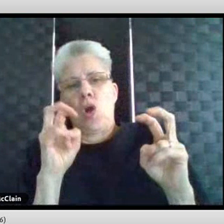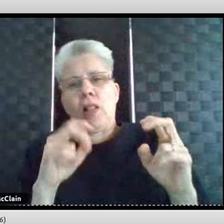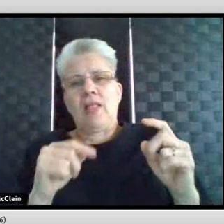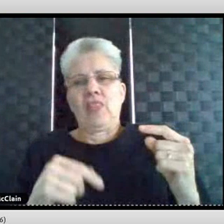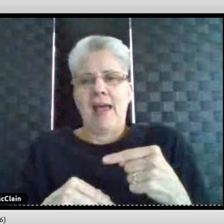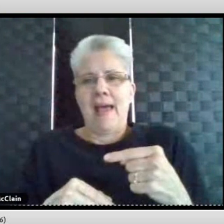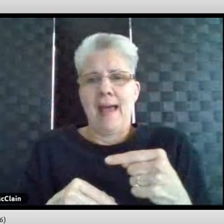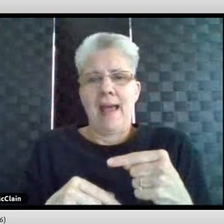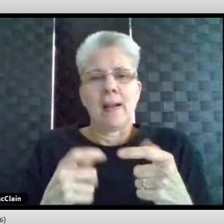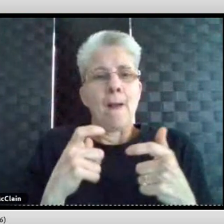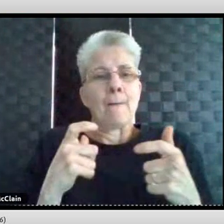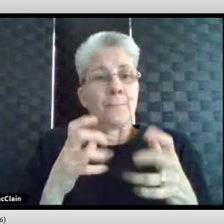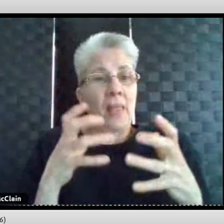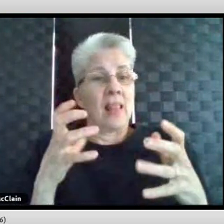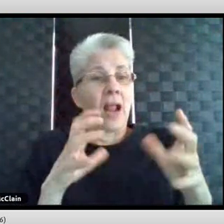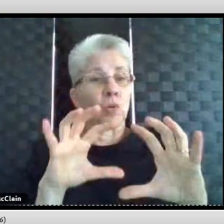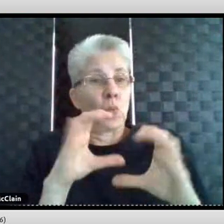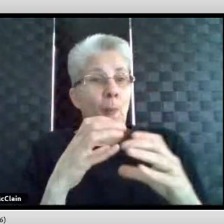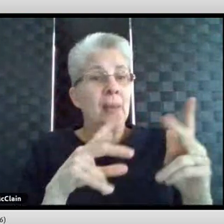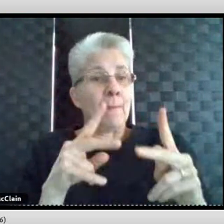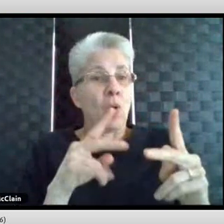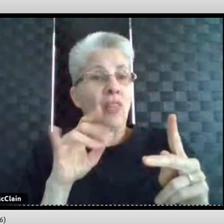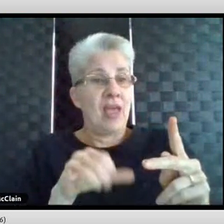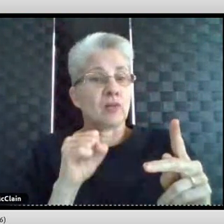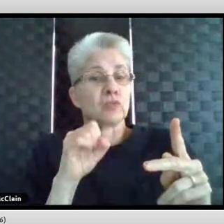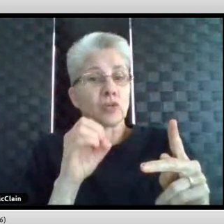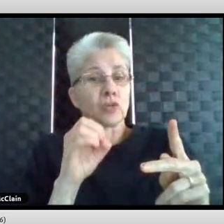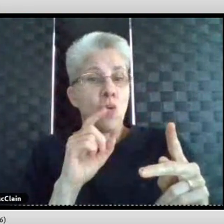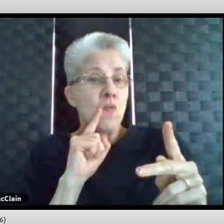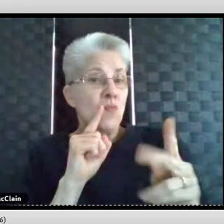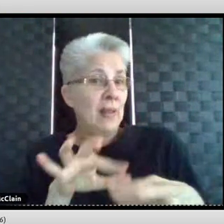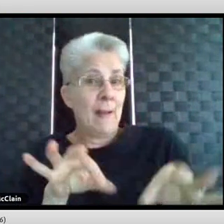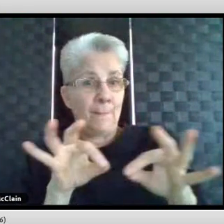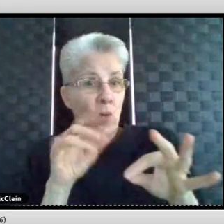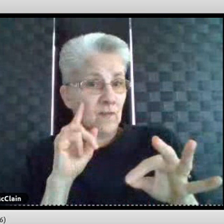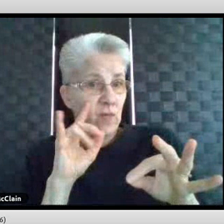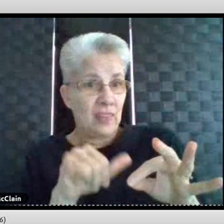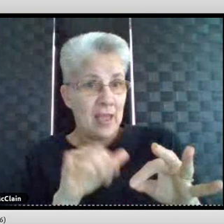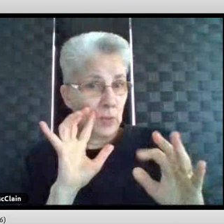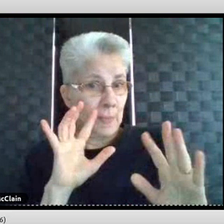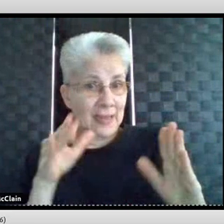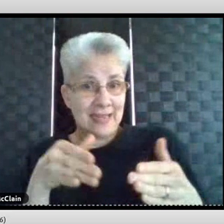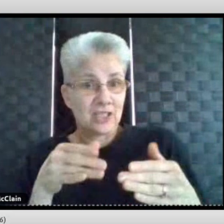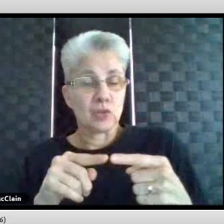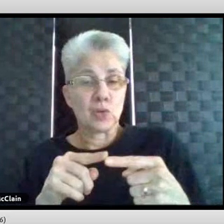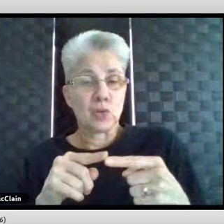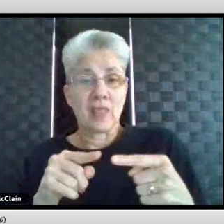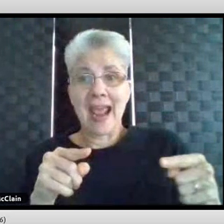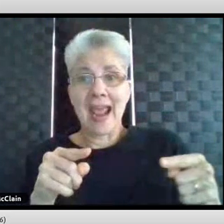There's a big bunch of people right there. So is it really that important to pay any attention to our long tail?